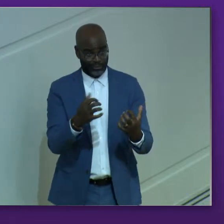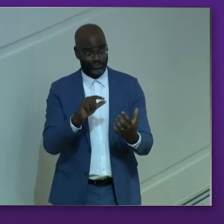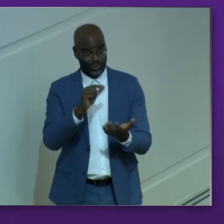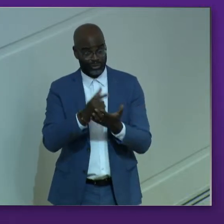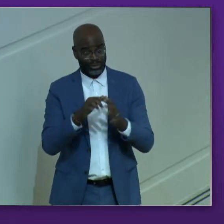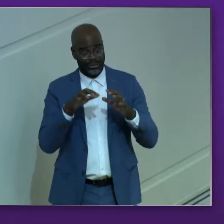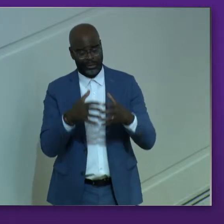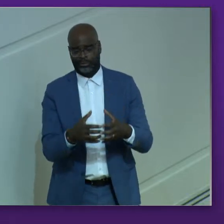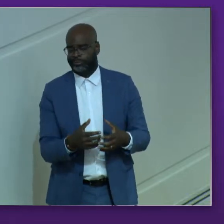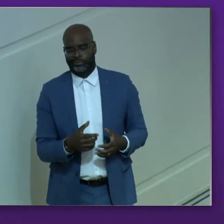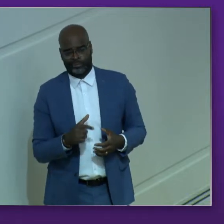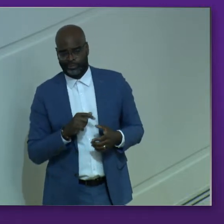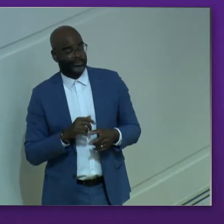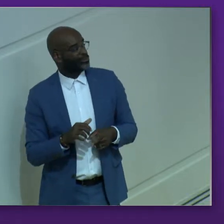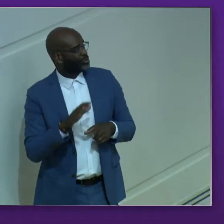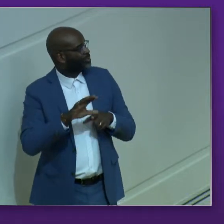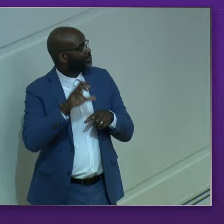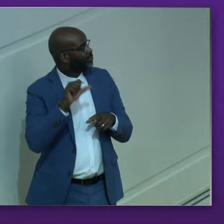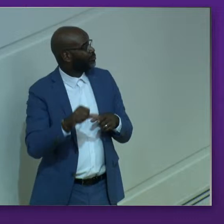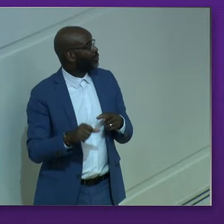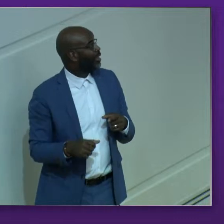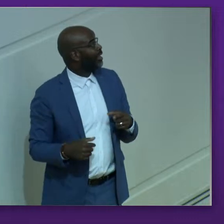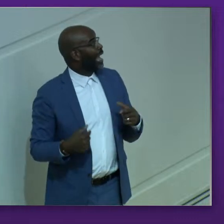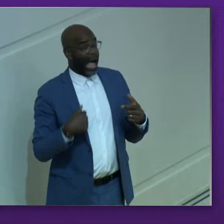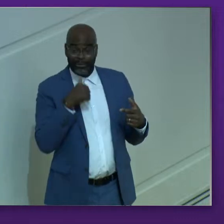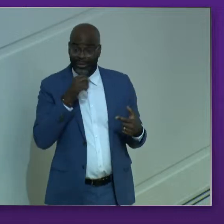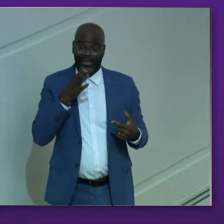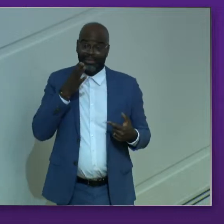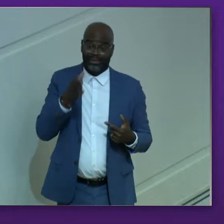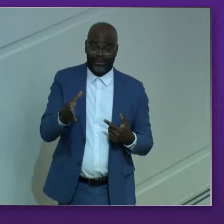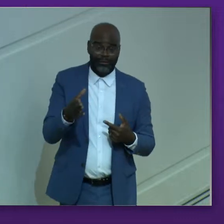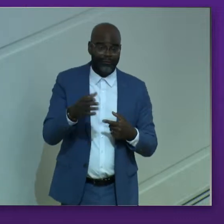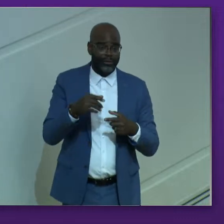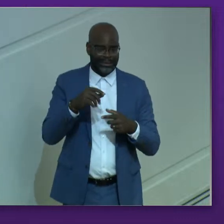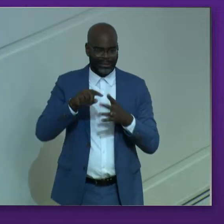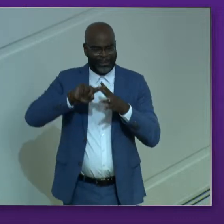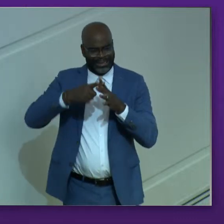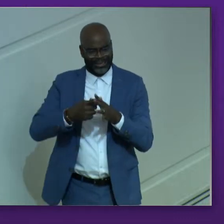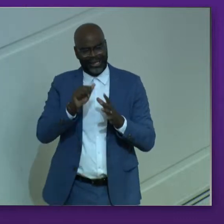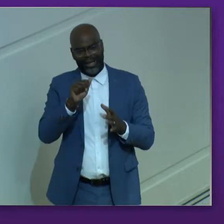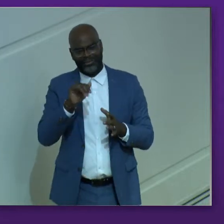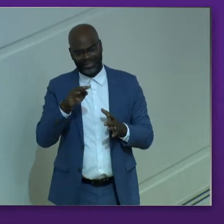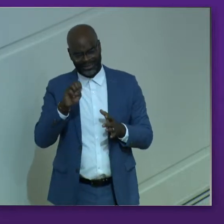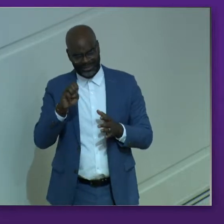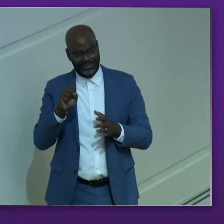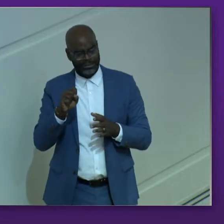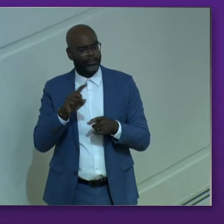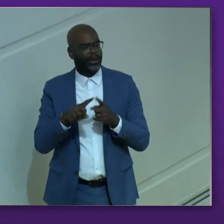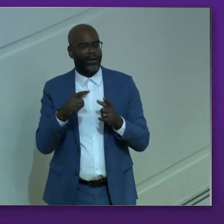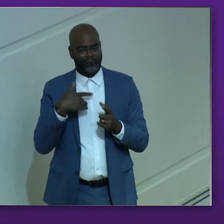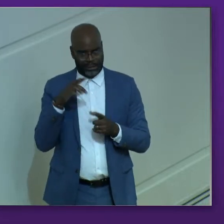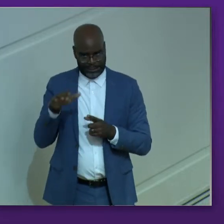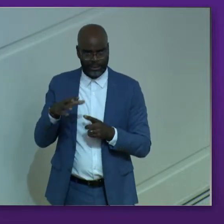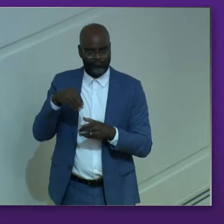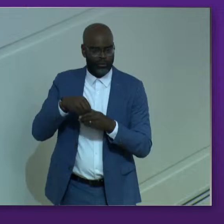OUT AS ACCESS AND AS COMPLETION AS STUDENTS ADVANCE AT THE COLLEGE. IT WAS TOUCHING TO SEE